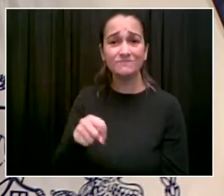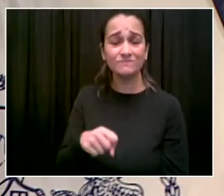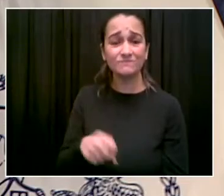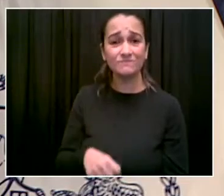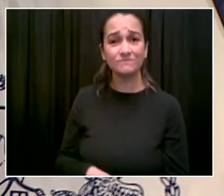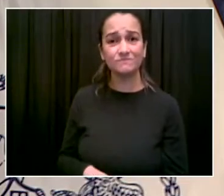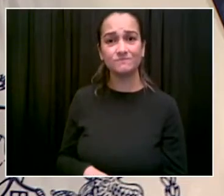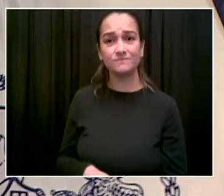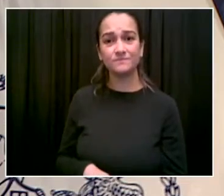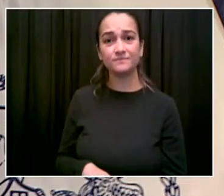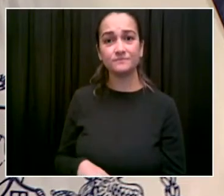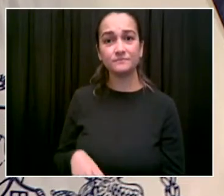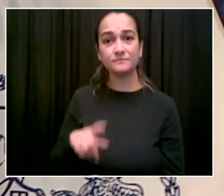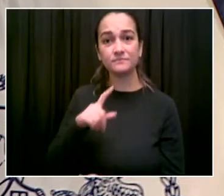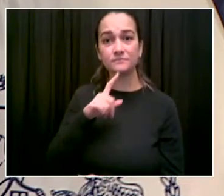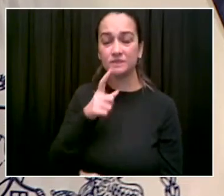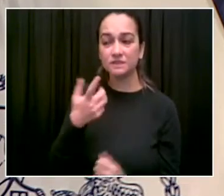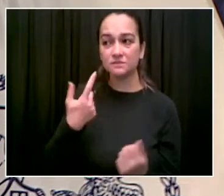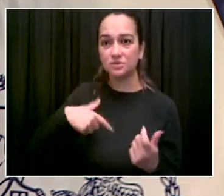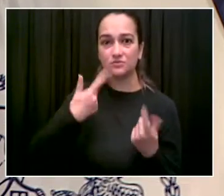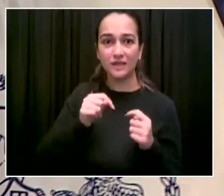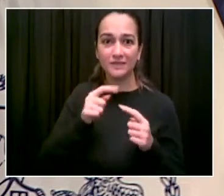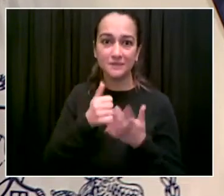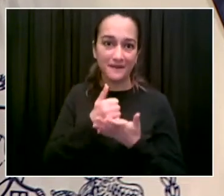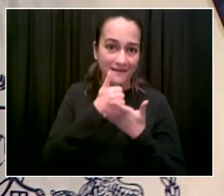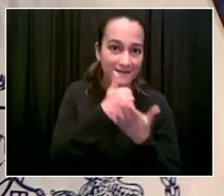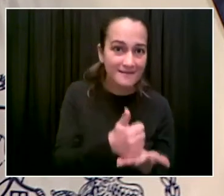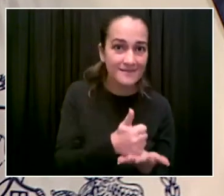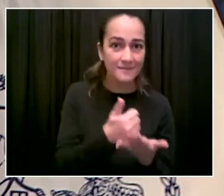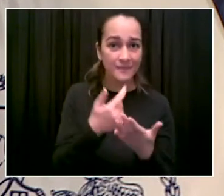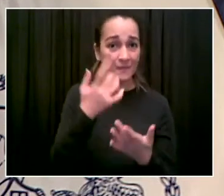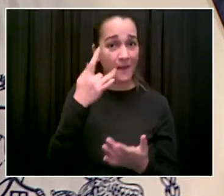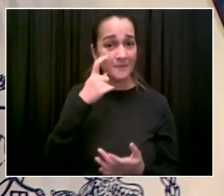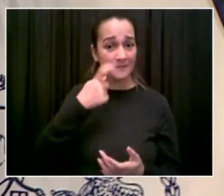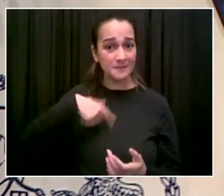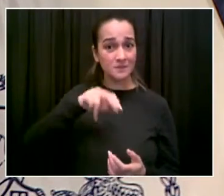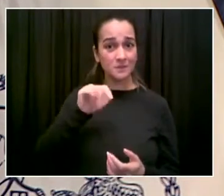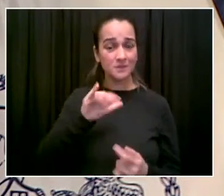OUR PART OF THE EQUATION. WE CAN'T DO IT ALONE. THE PART WE CAN ADDRESSES